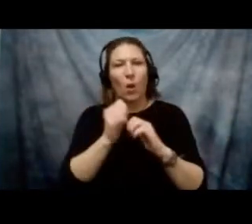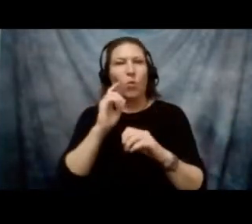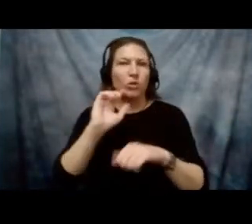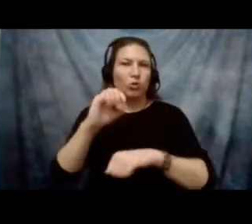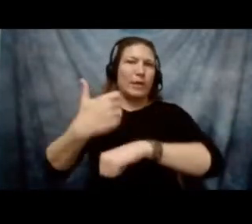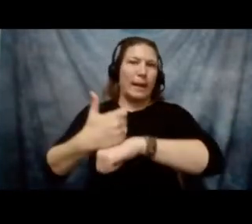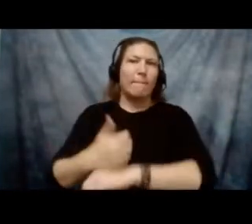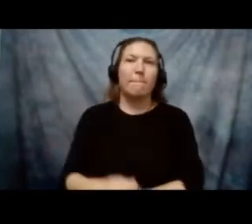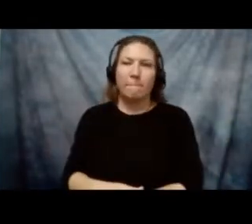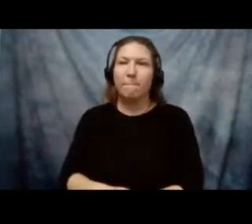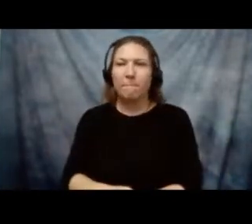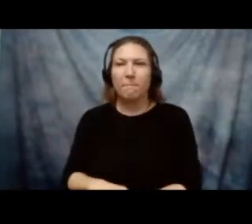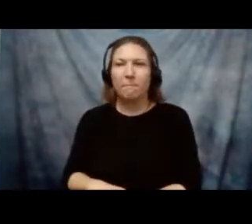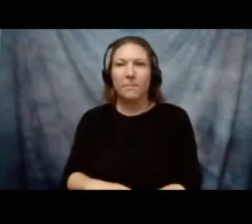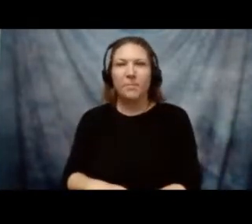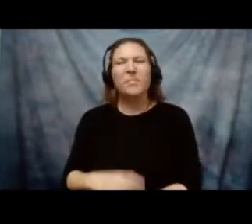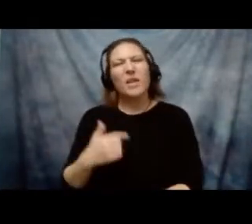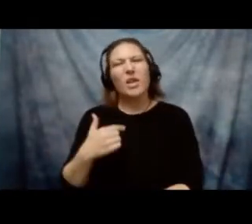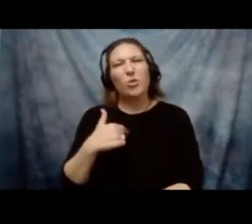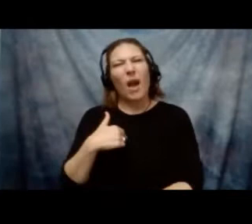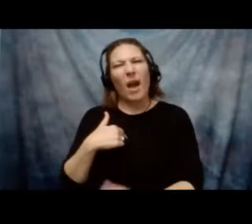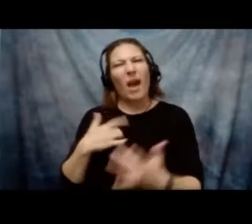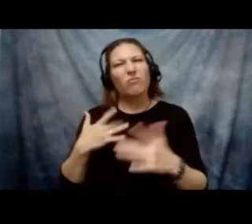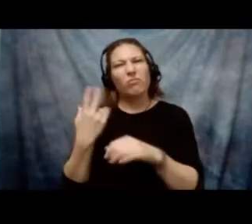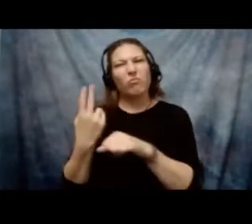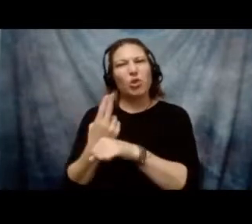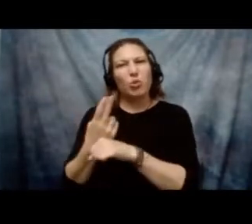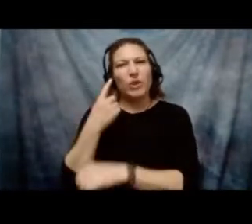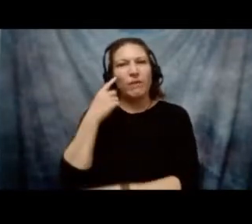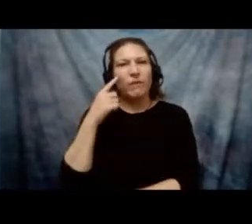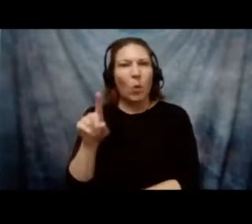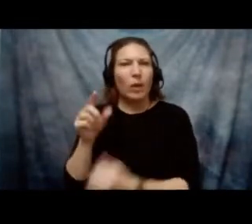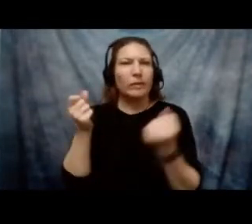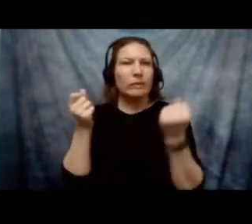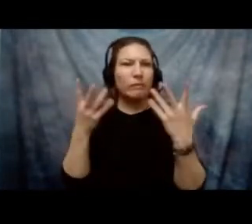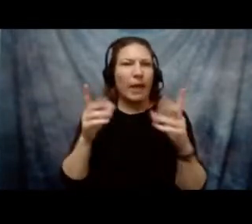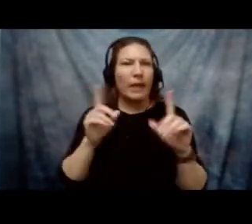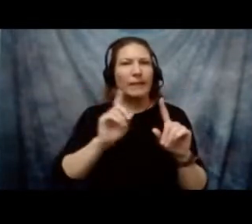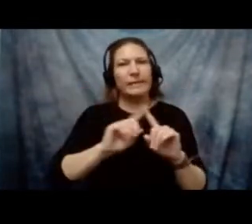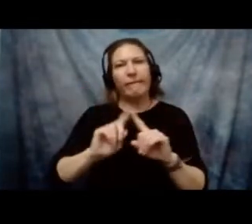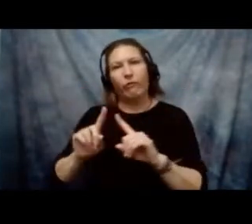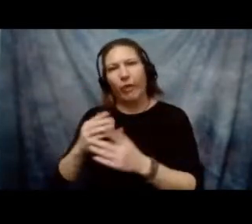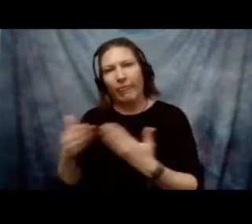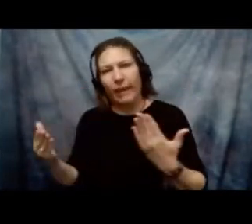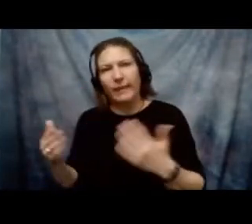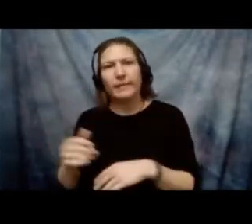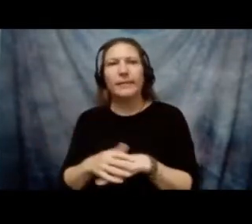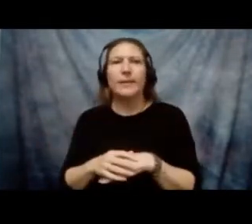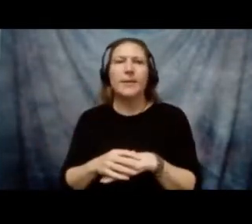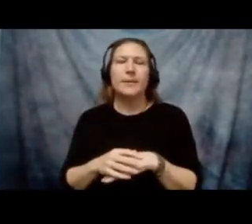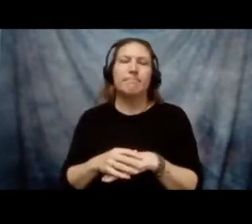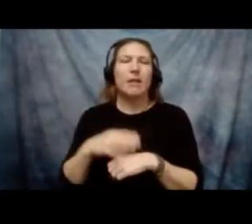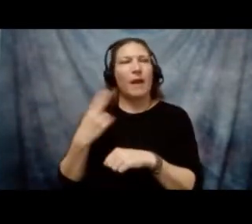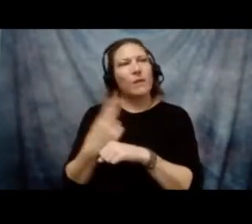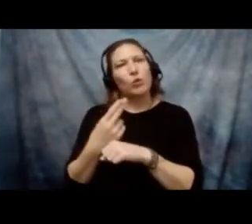and again i've used it for many different things i've used it for uh you know presentations